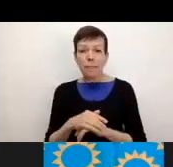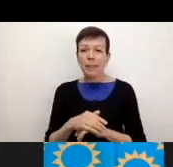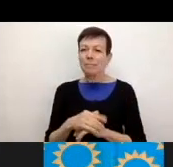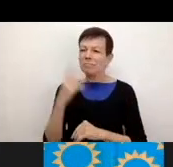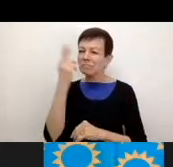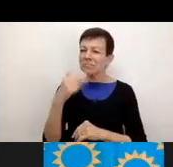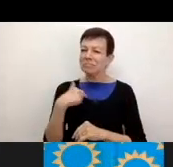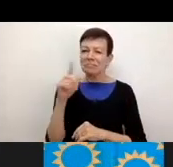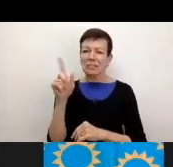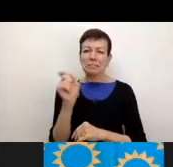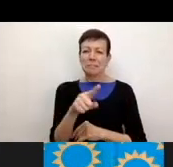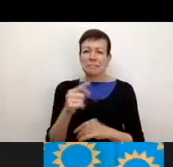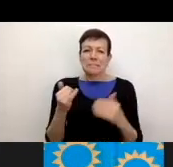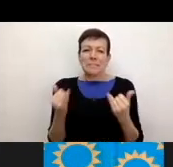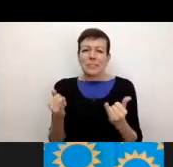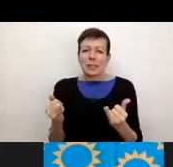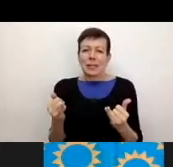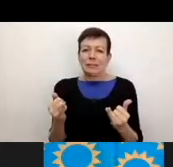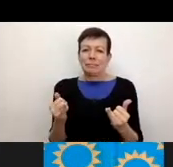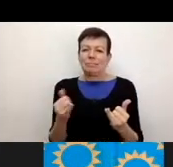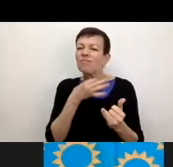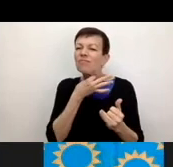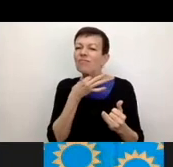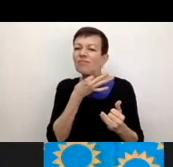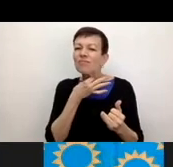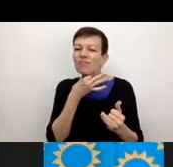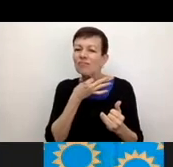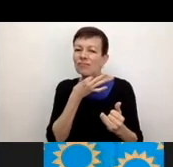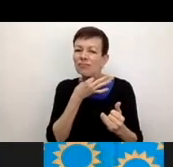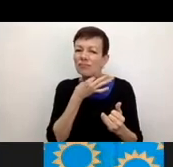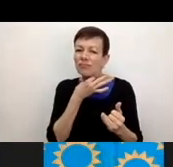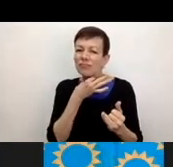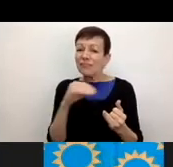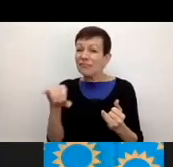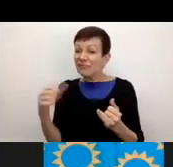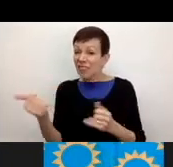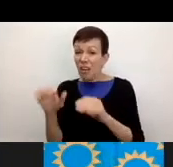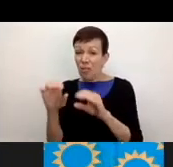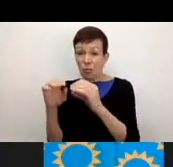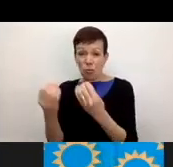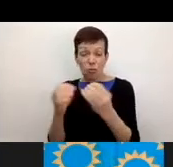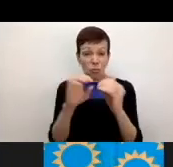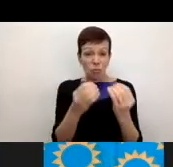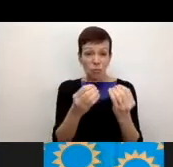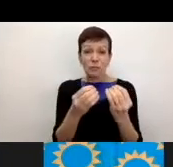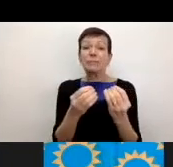as to what's it been like for other organizations that have been impacted by funding that they